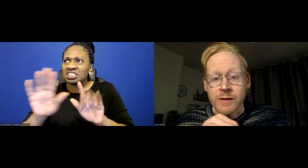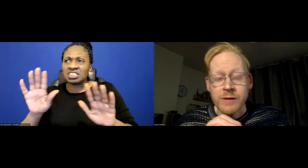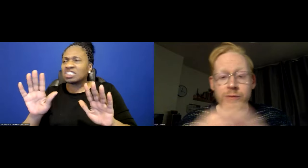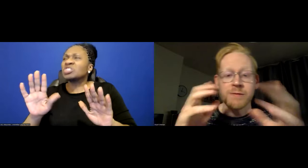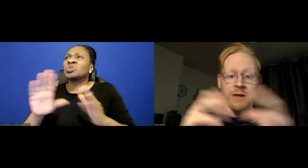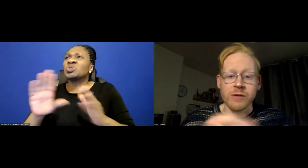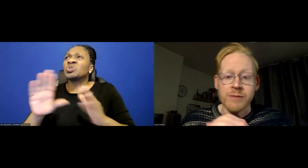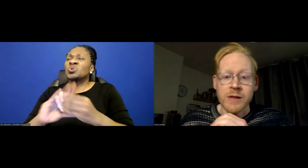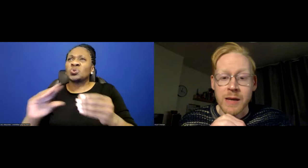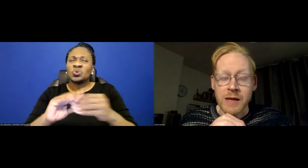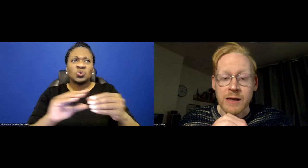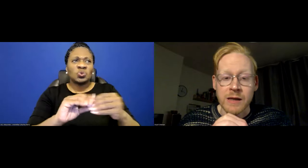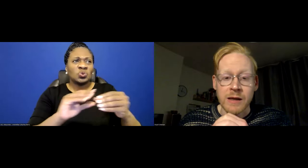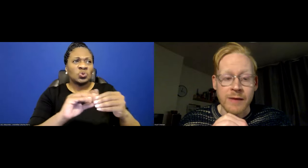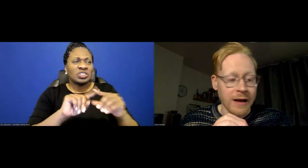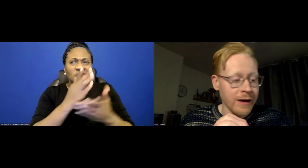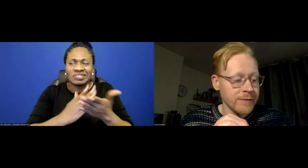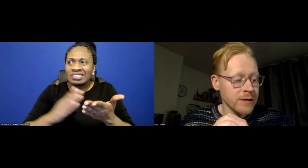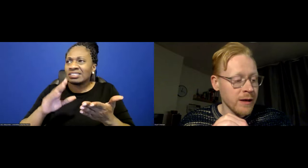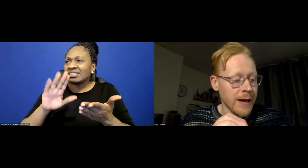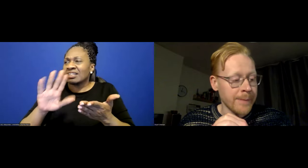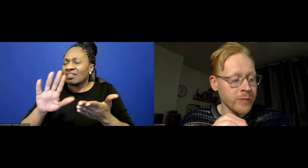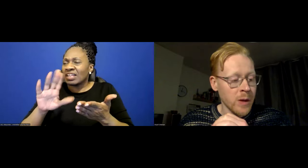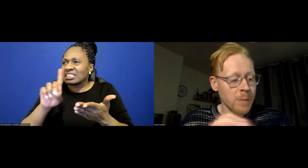and different features of disability in their lives.